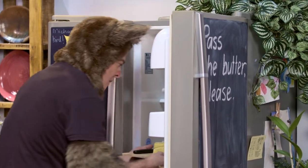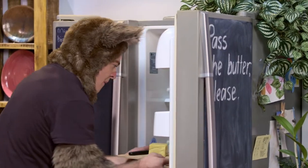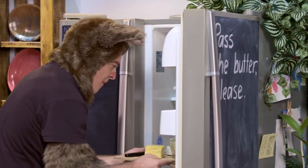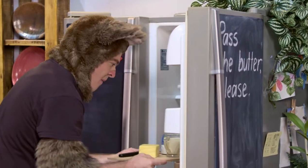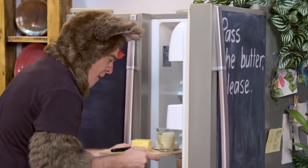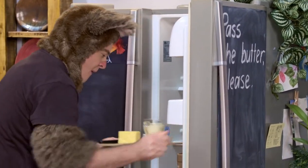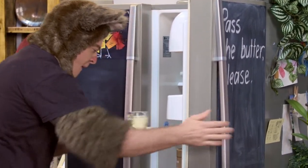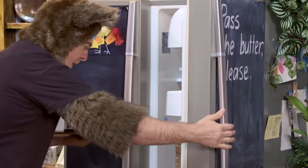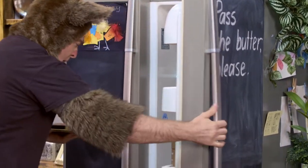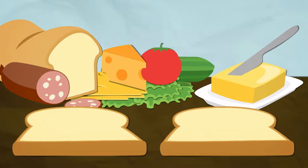Oh. Oh.